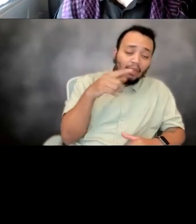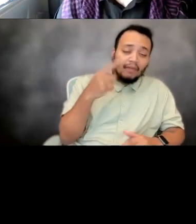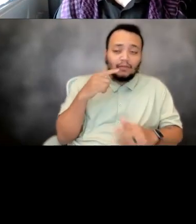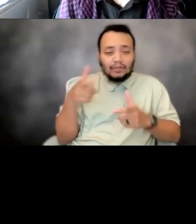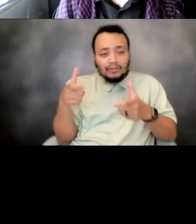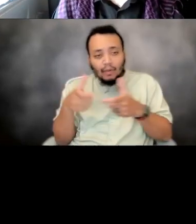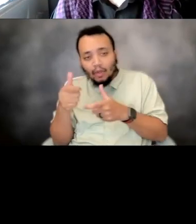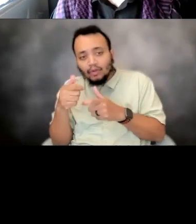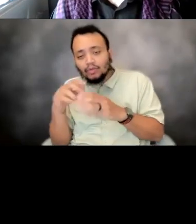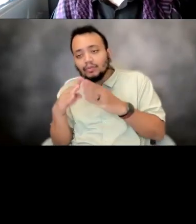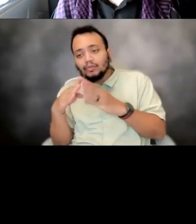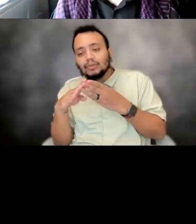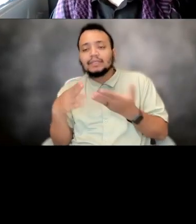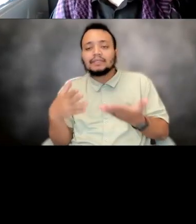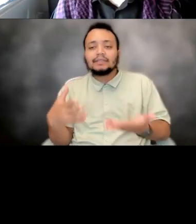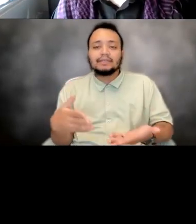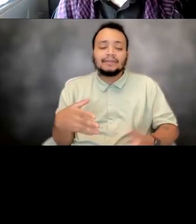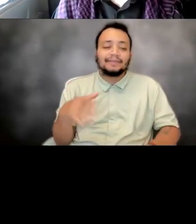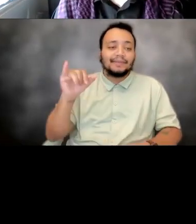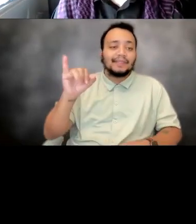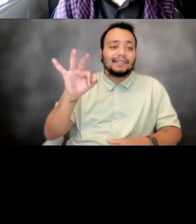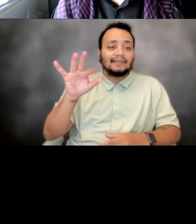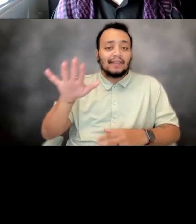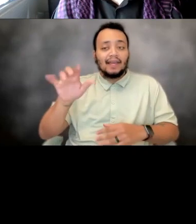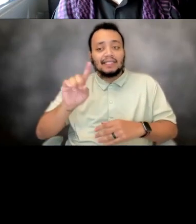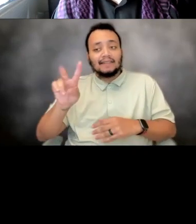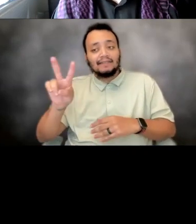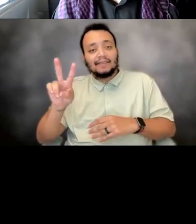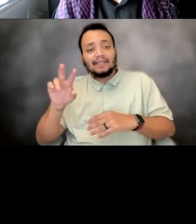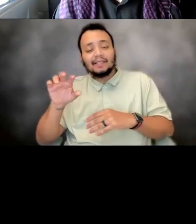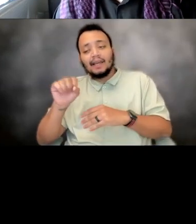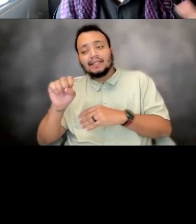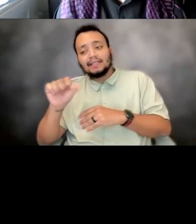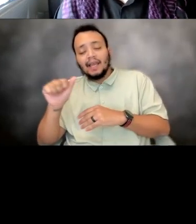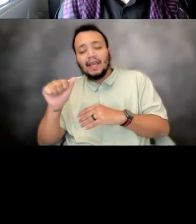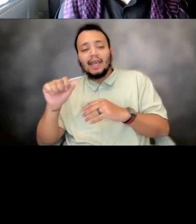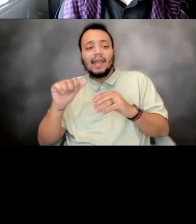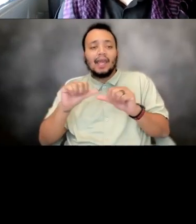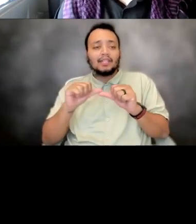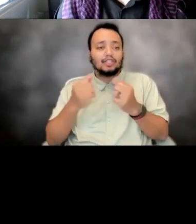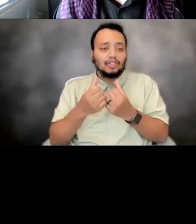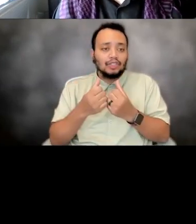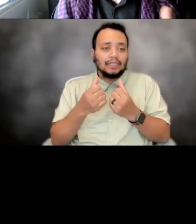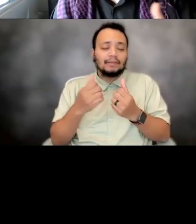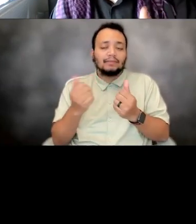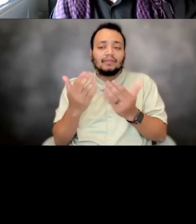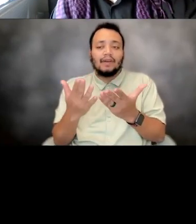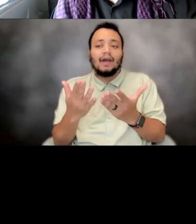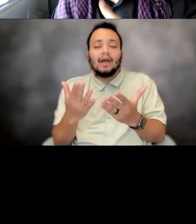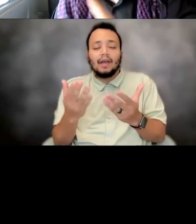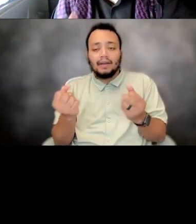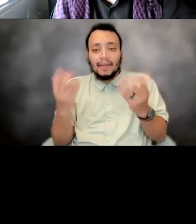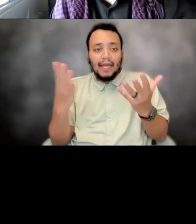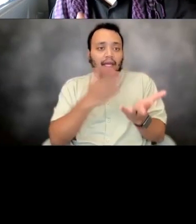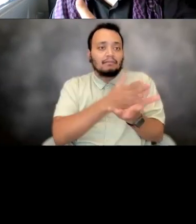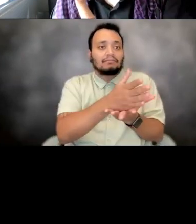with agencies that do multiple different things. You know, if they serve more than just sexual assault, but if they serve domestic violence and stalking